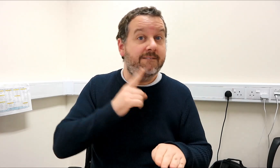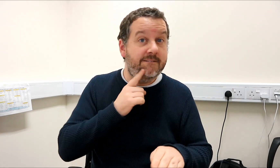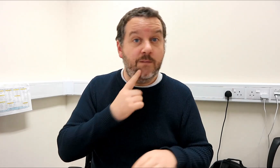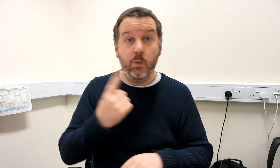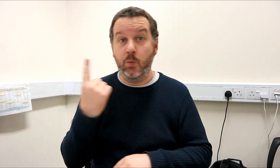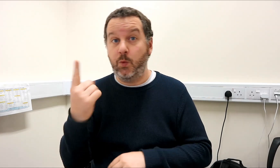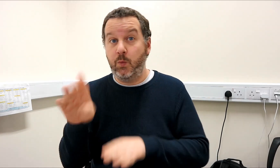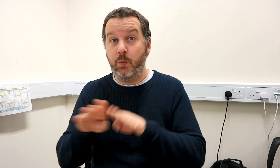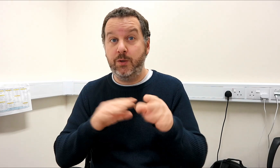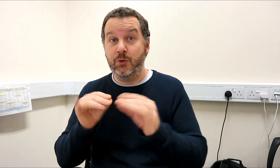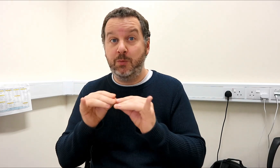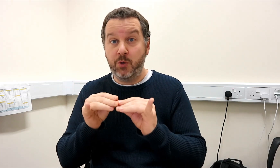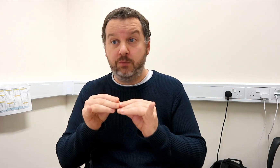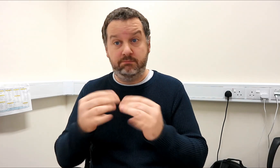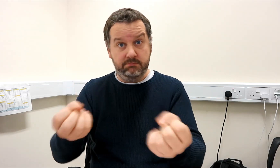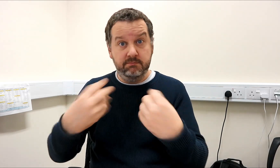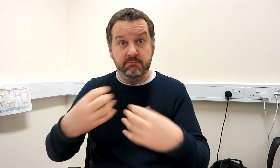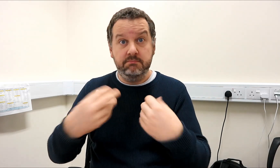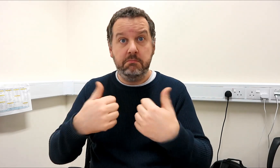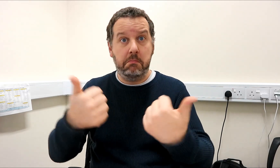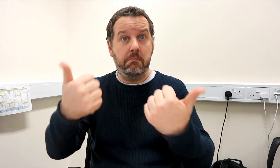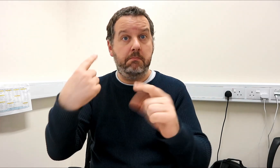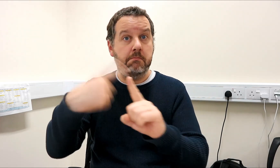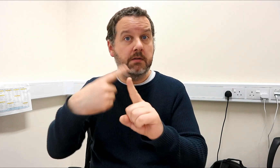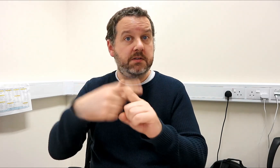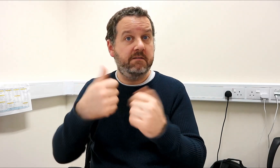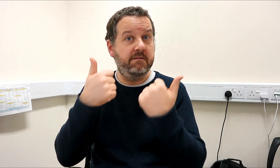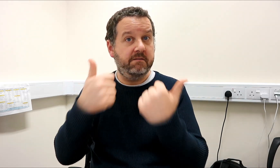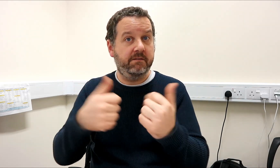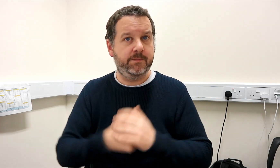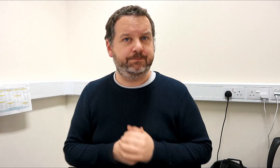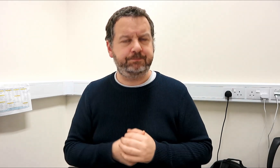The feedback from these meetings was extremely positive.